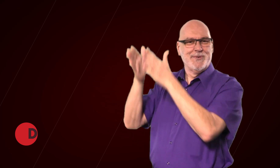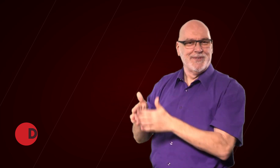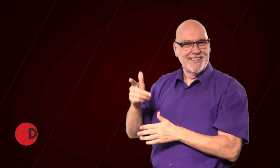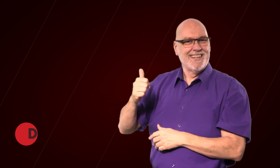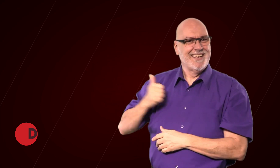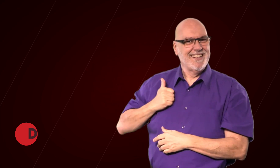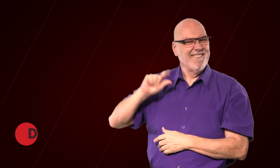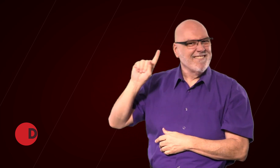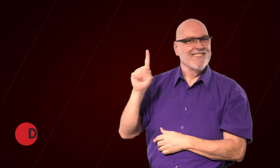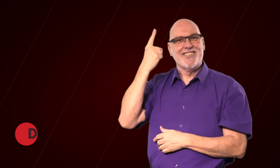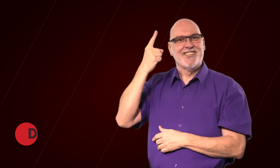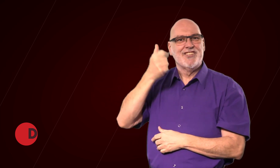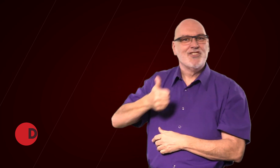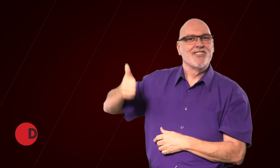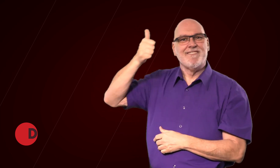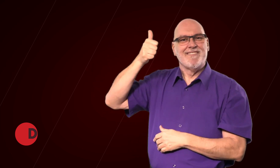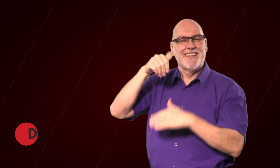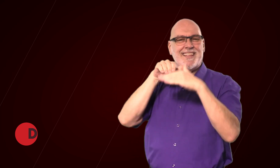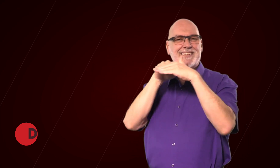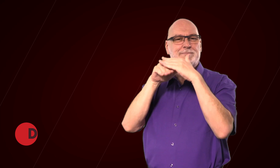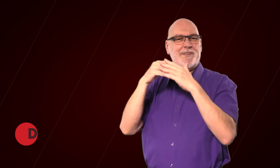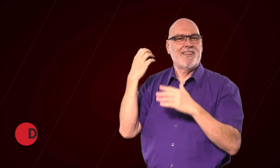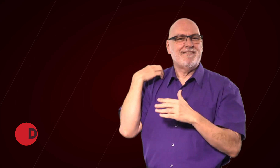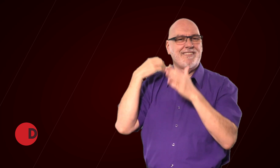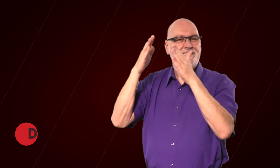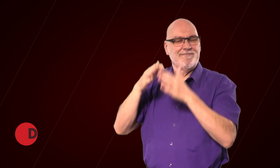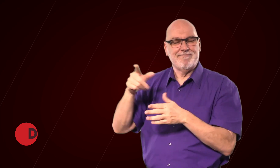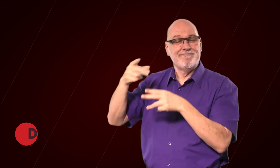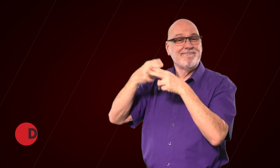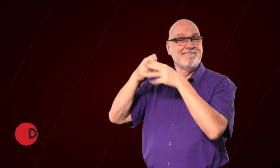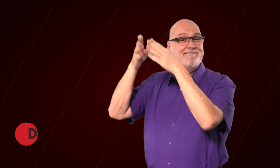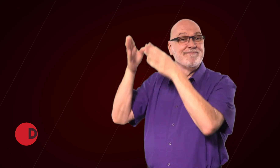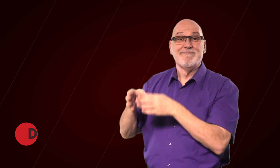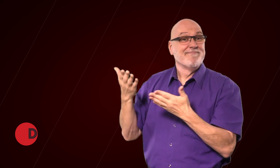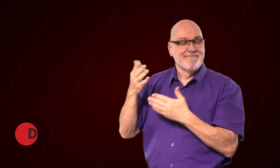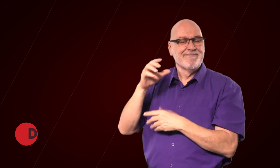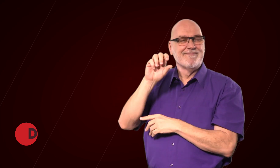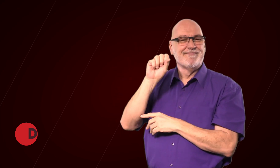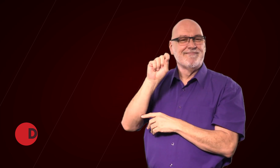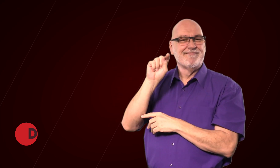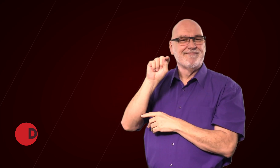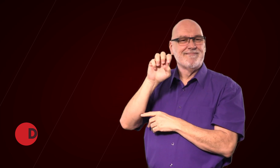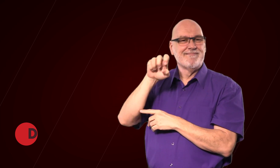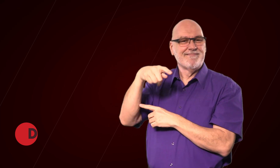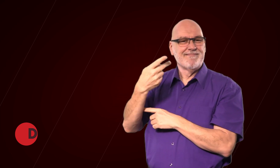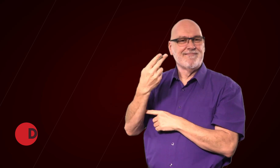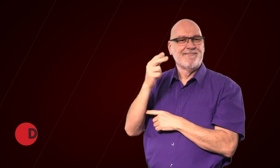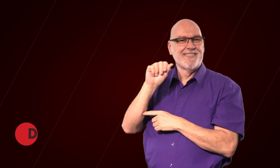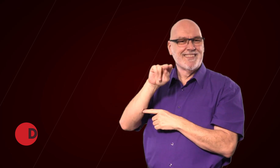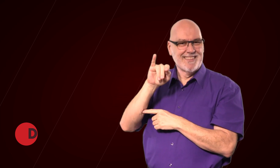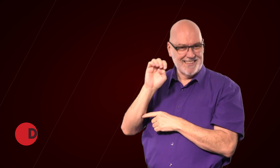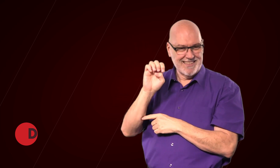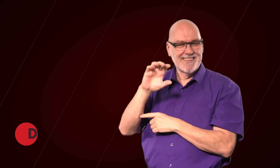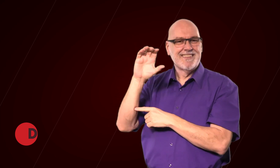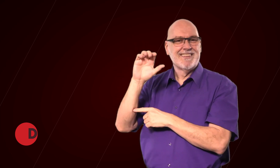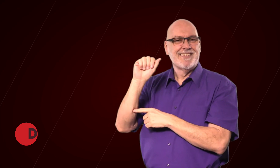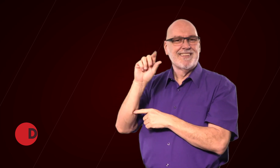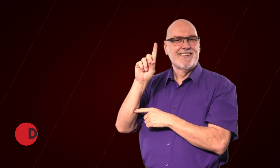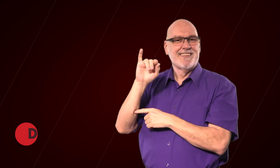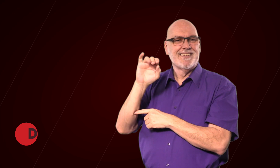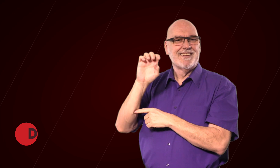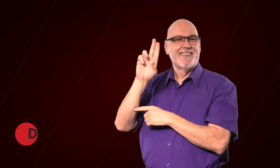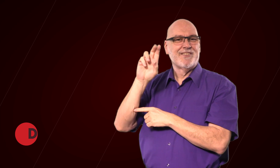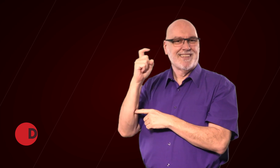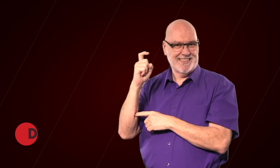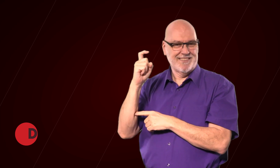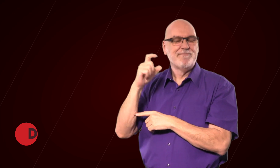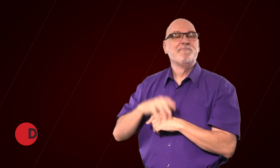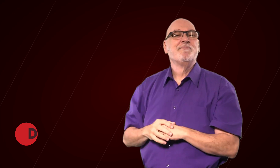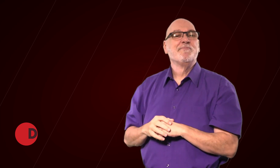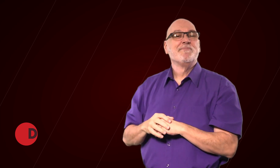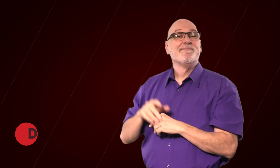Canada's first Chief Accessibility Officer, Stephanie Cadieux.